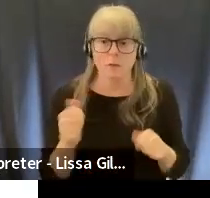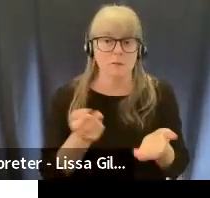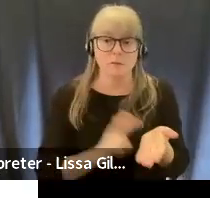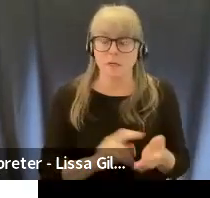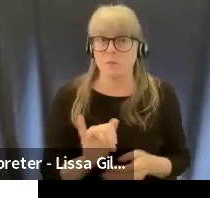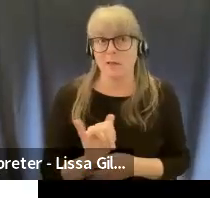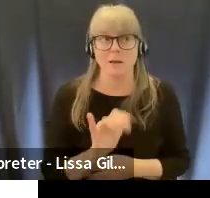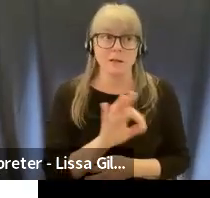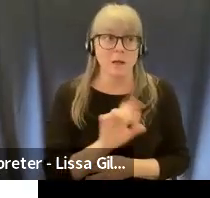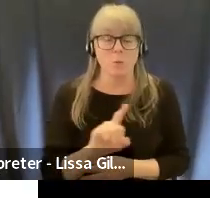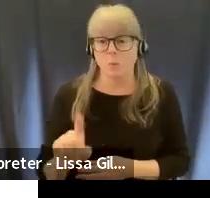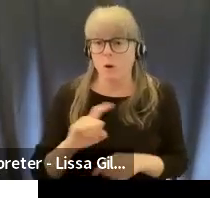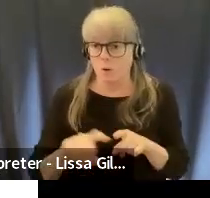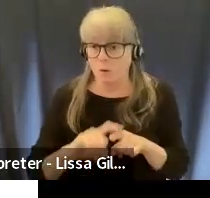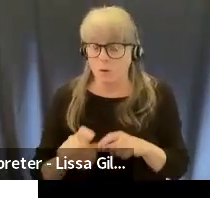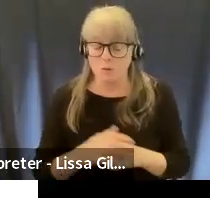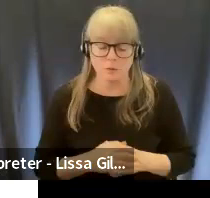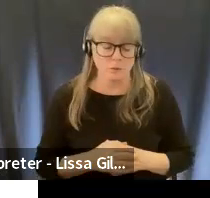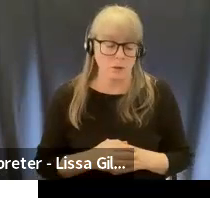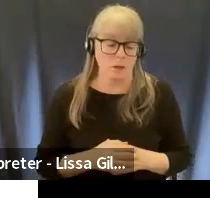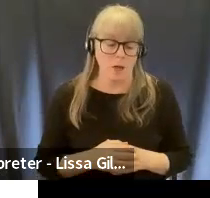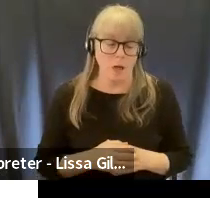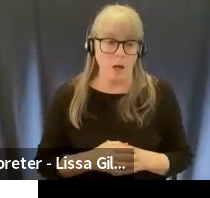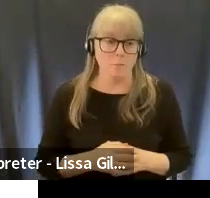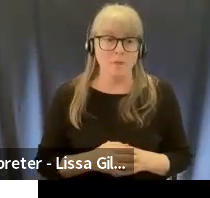1 one calls. You can go to get a game plan and find a list of what you should do when preparing.